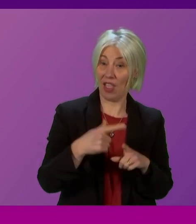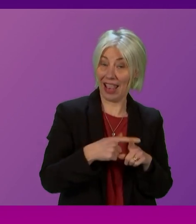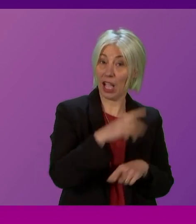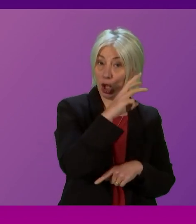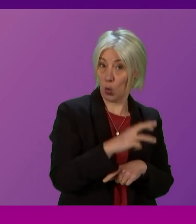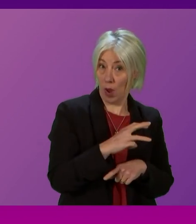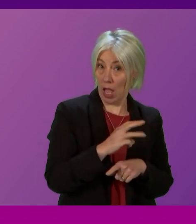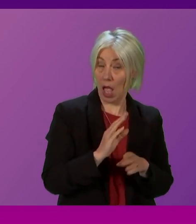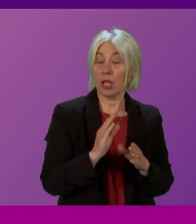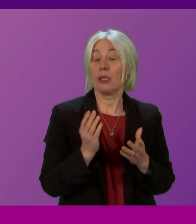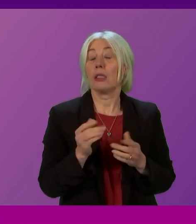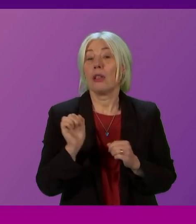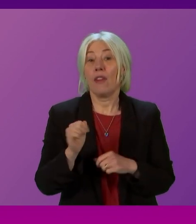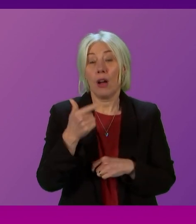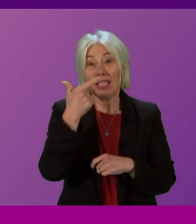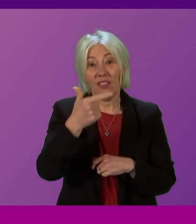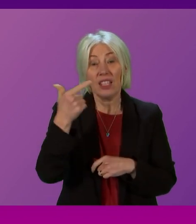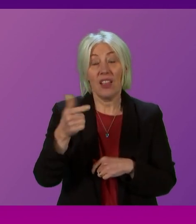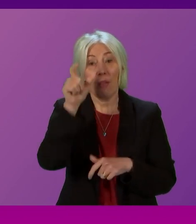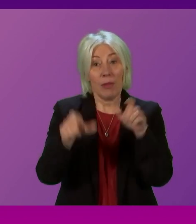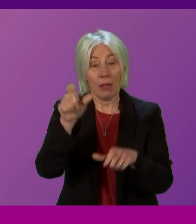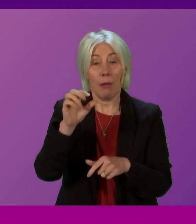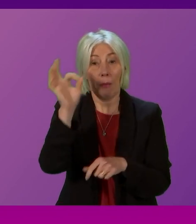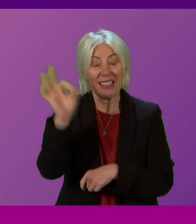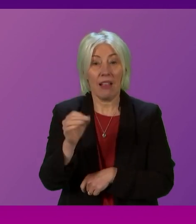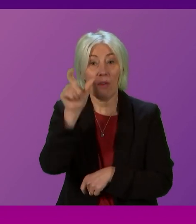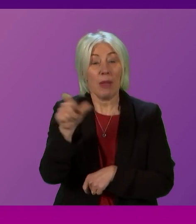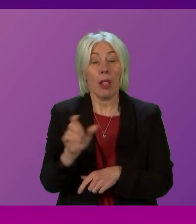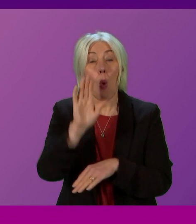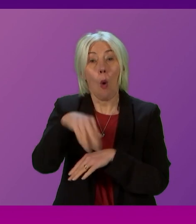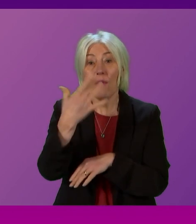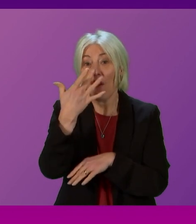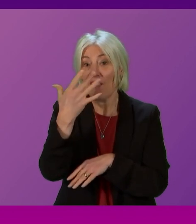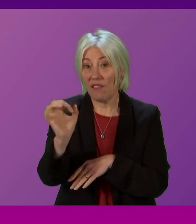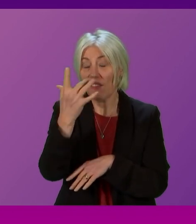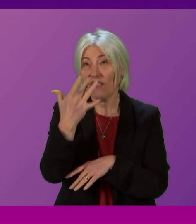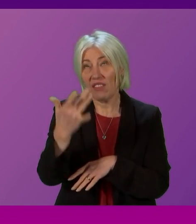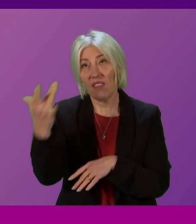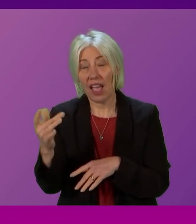and Wales, and that 77 per cent of over-50s in Scotland are vaccinated, which is again higher than figures for other parts of the United Kingdom.